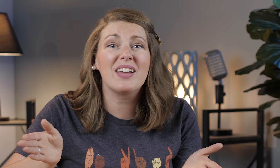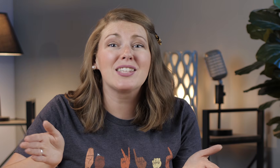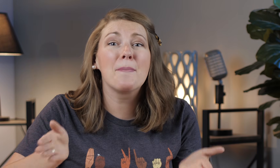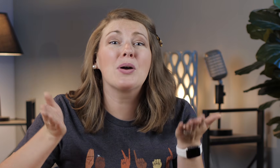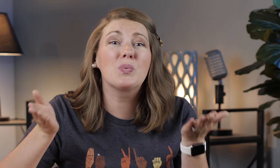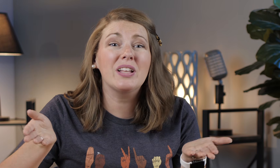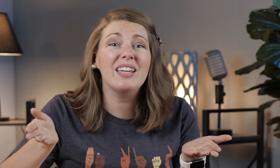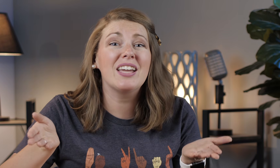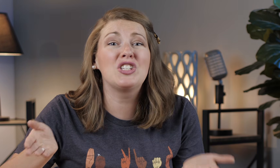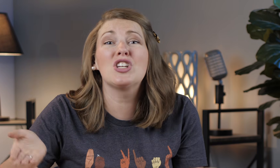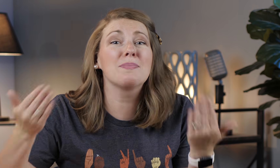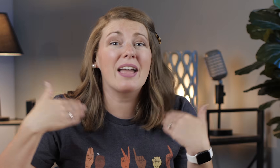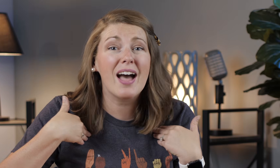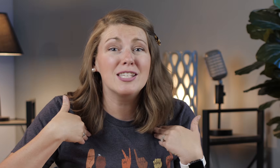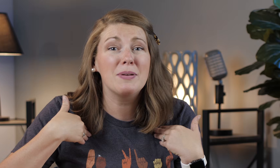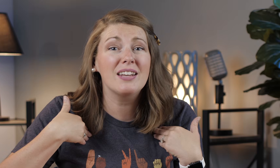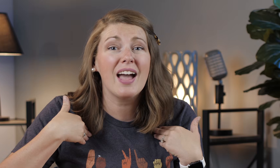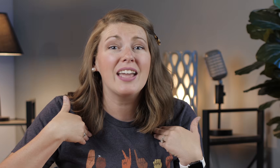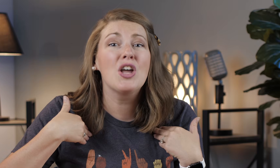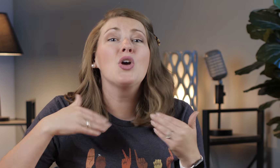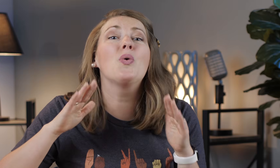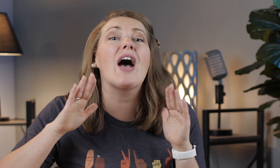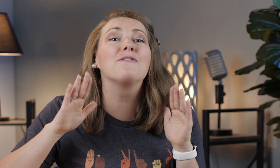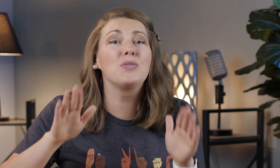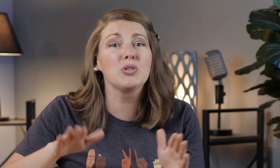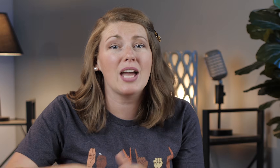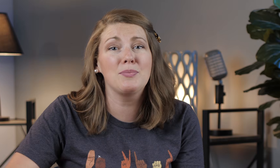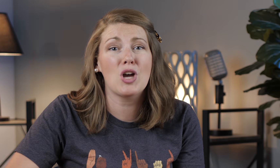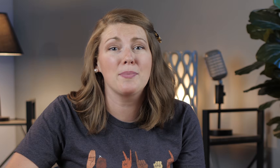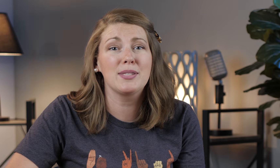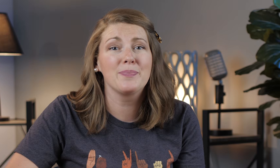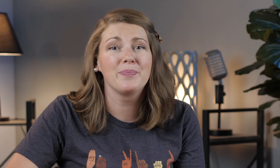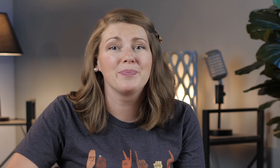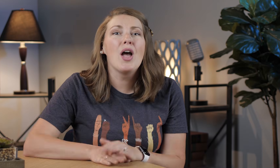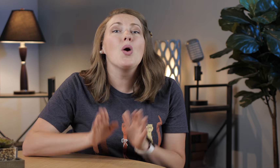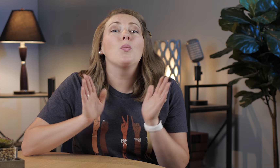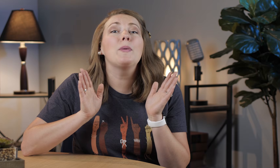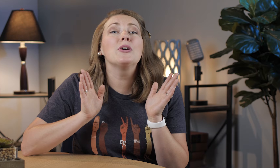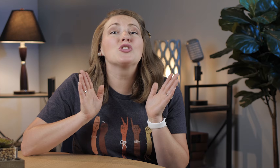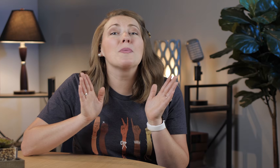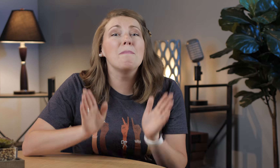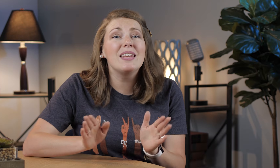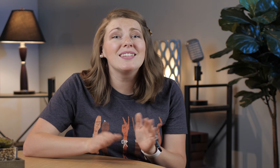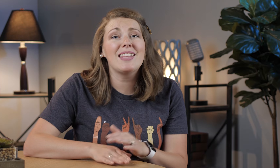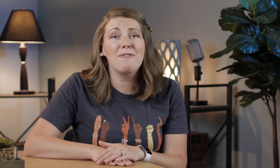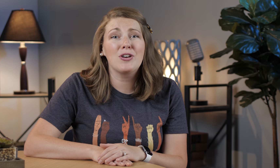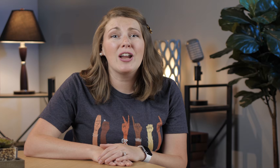us but really it's just my husband and I who have full-time jobs. We put tremendous effort